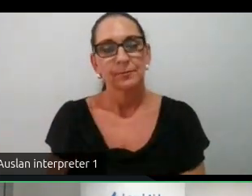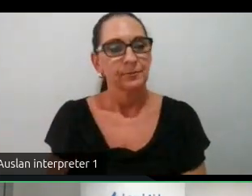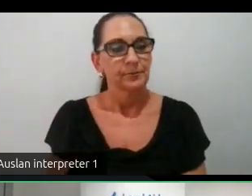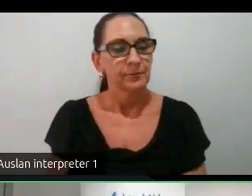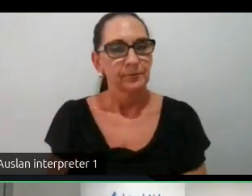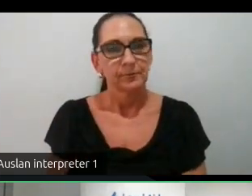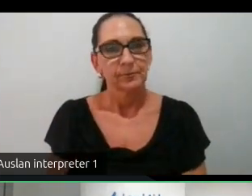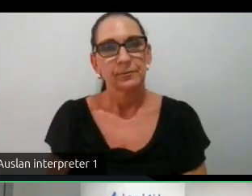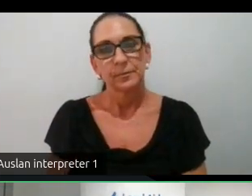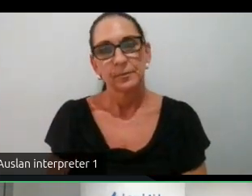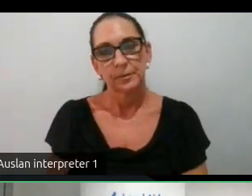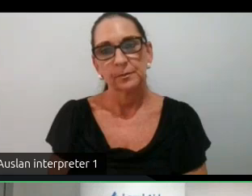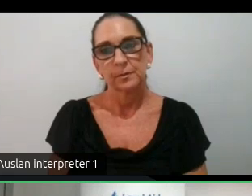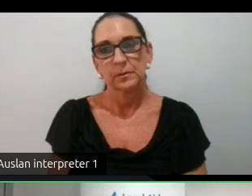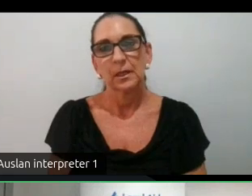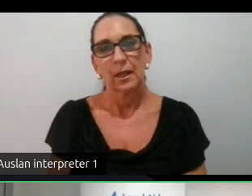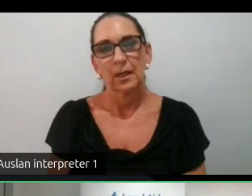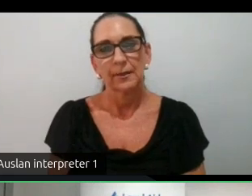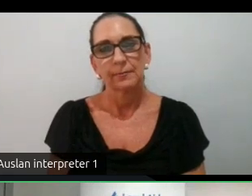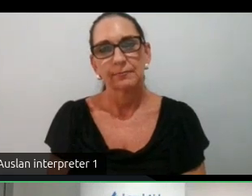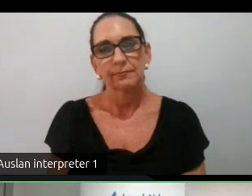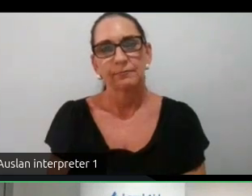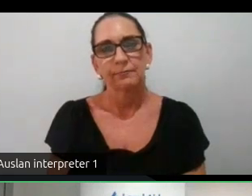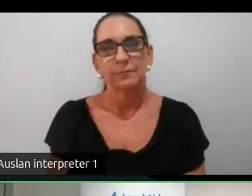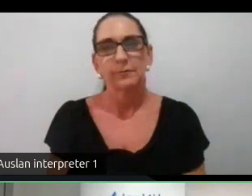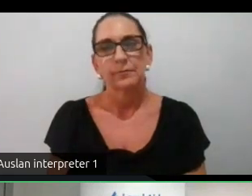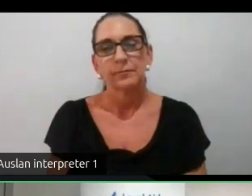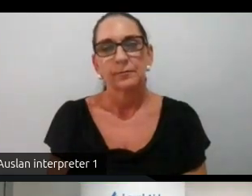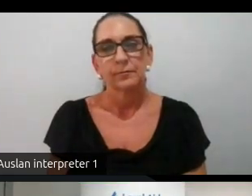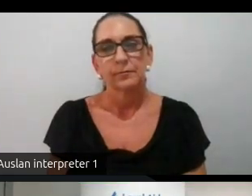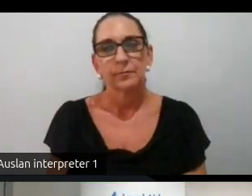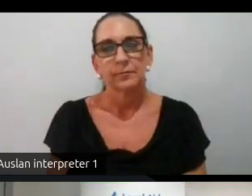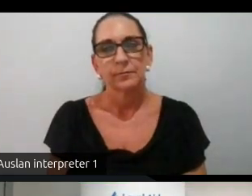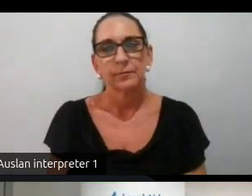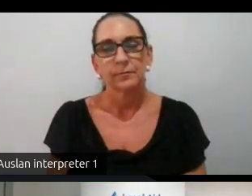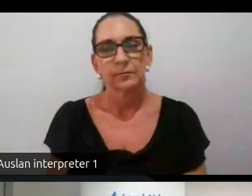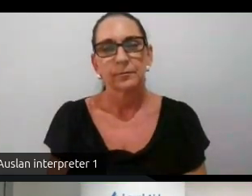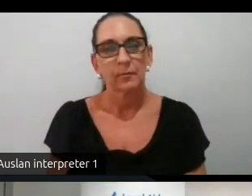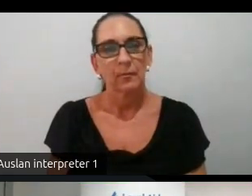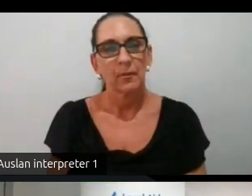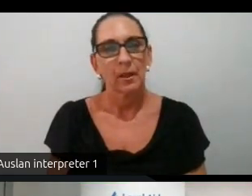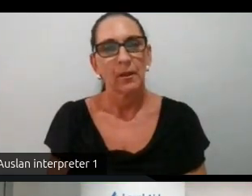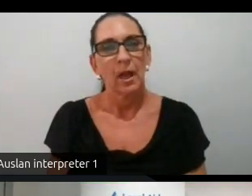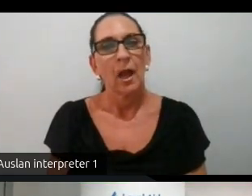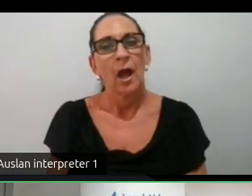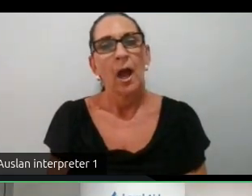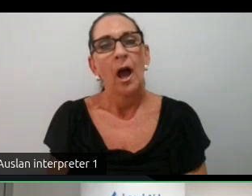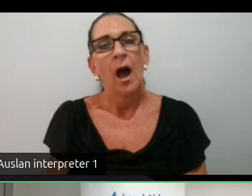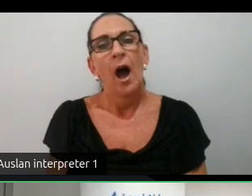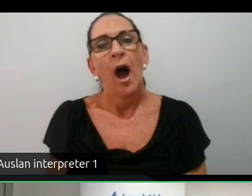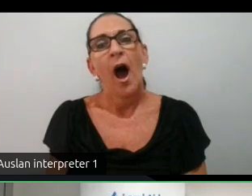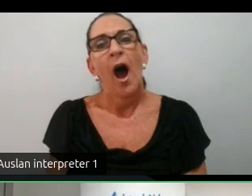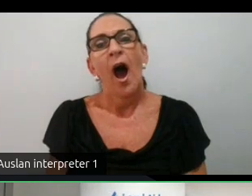you have helping pe people um experiencing legal issues after a disaster? Um so none I've helped